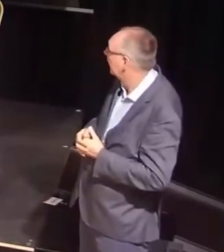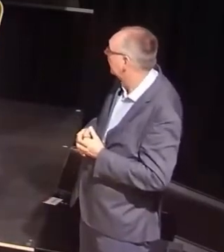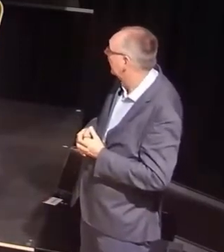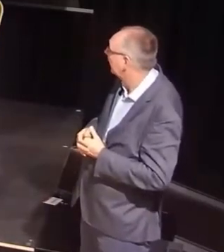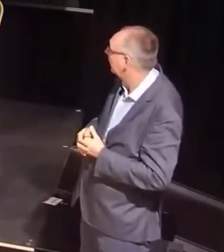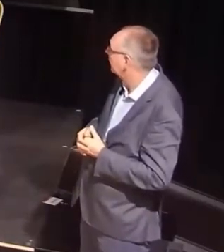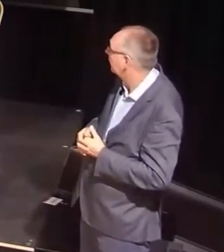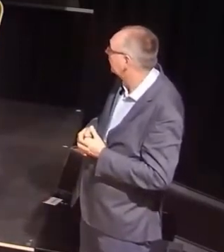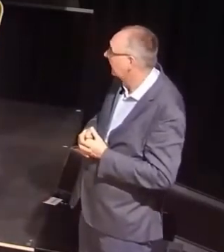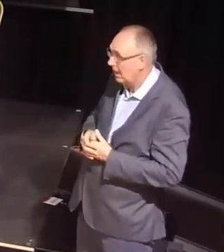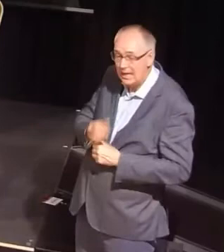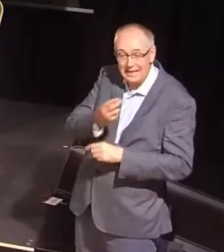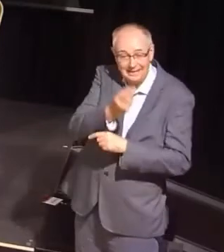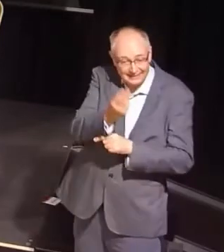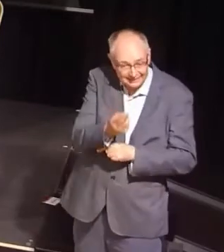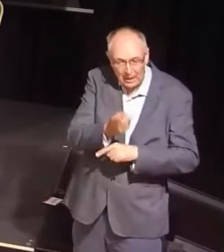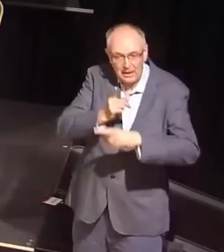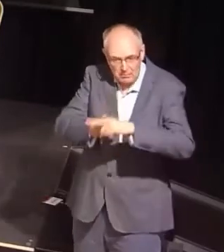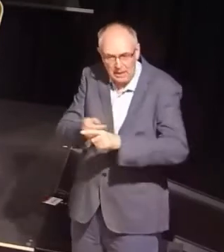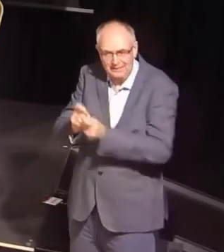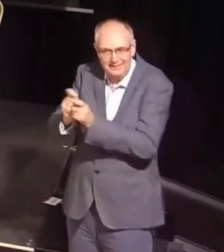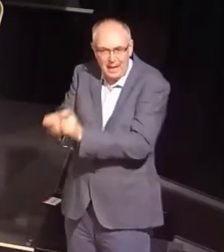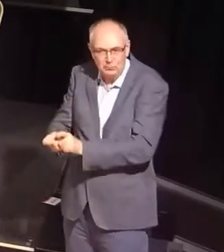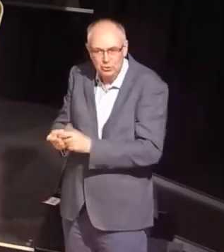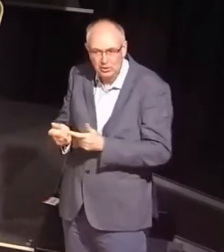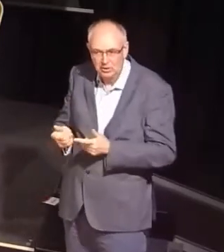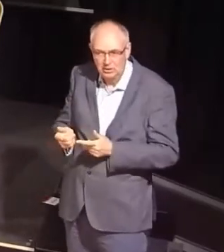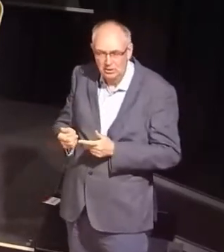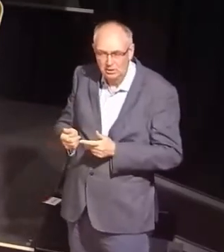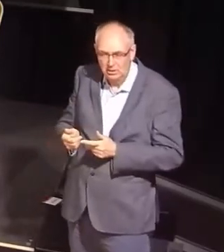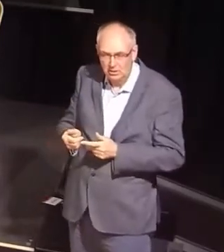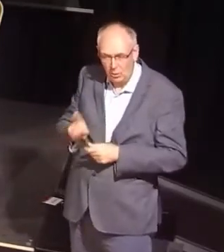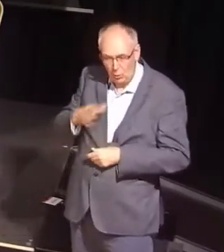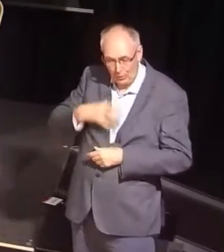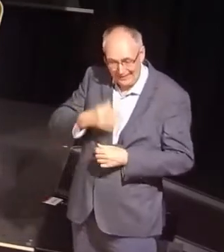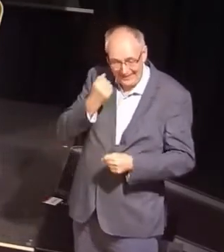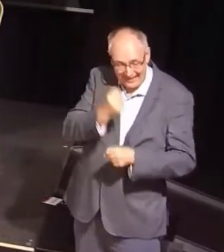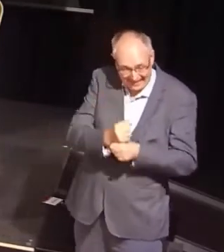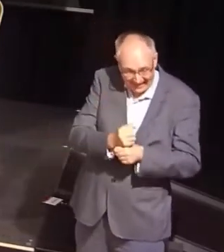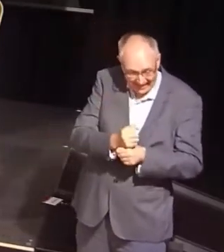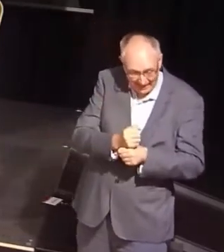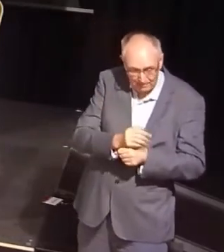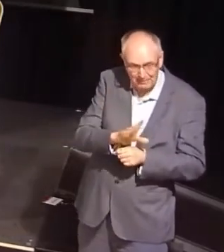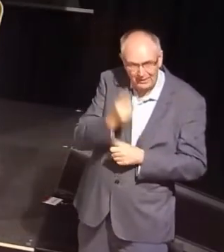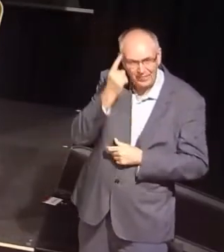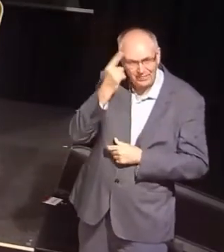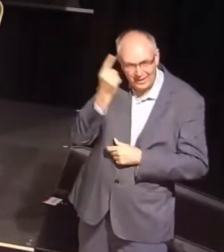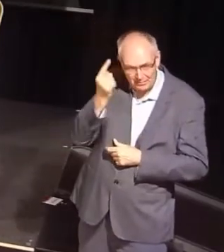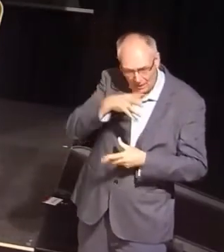Obviously for the best results we need a game that's been designed with inclusivity features built in.